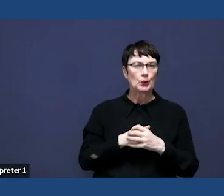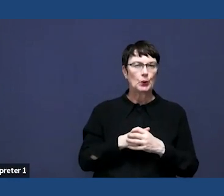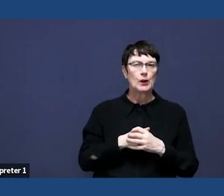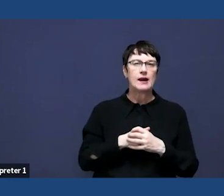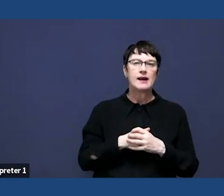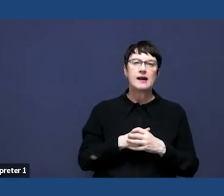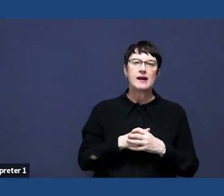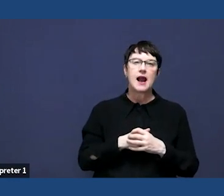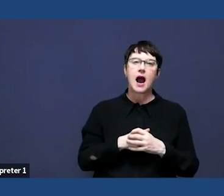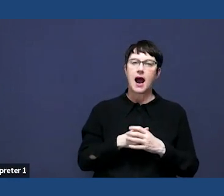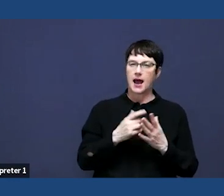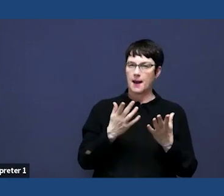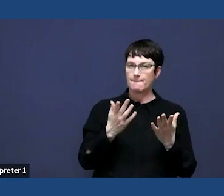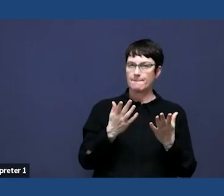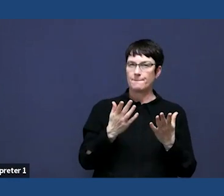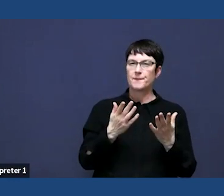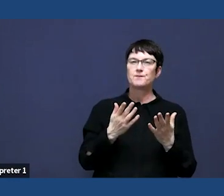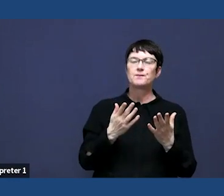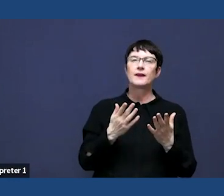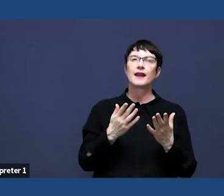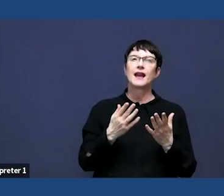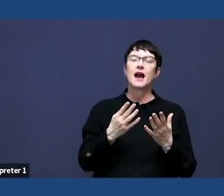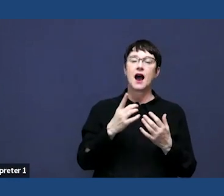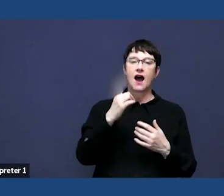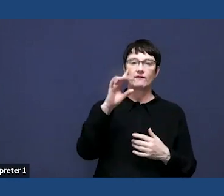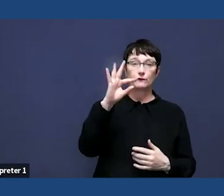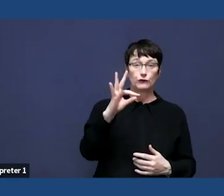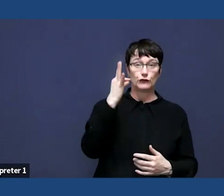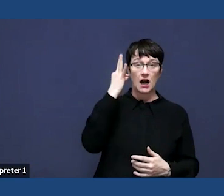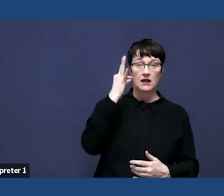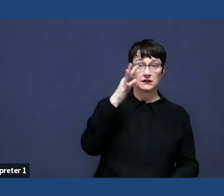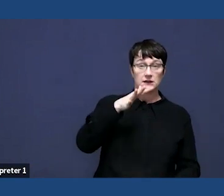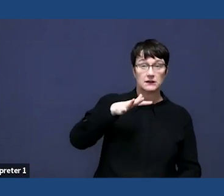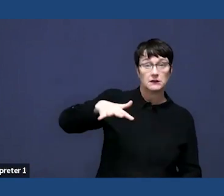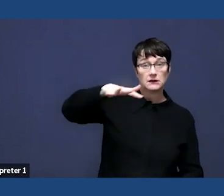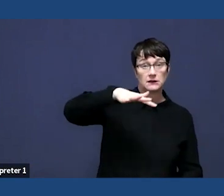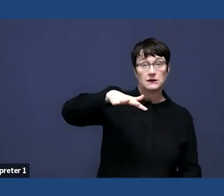an ecosystem which is something we currently lack.